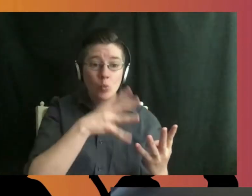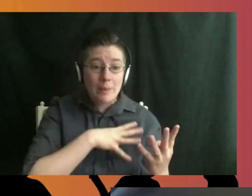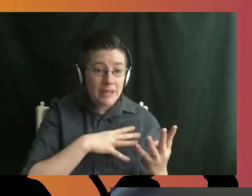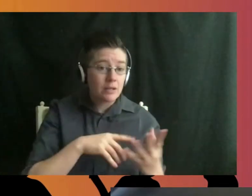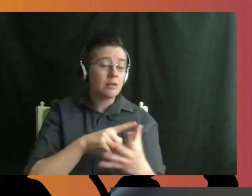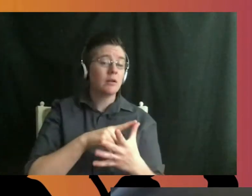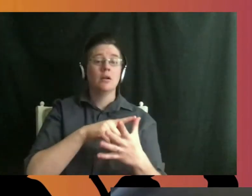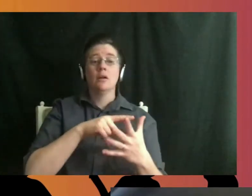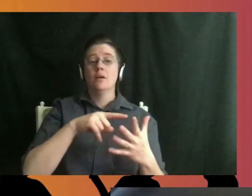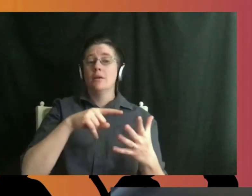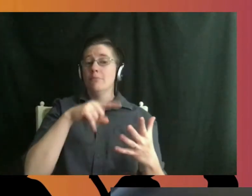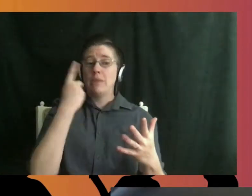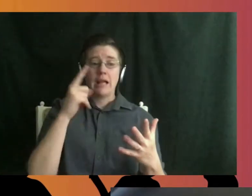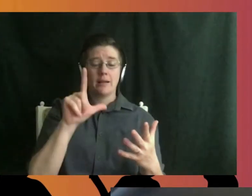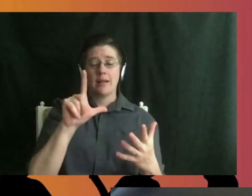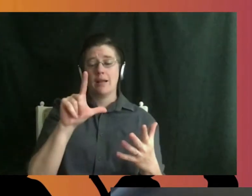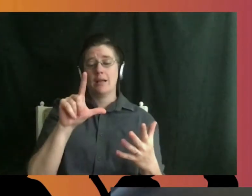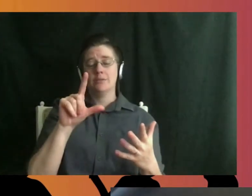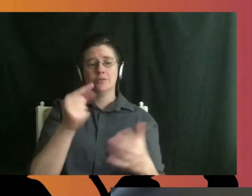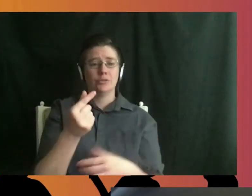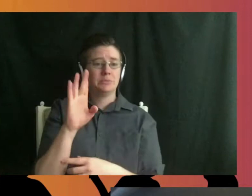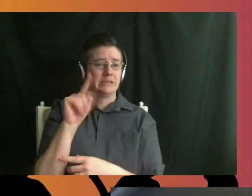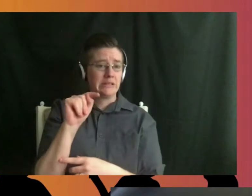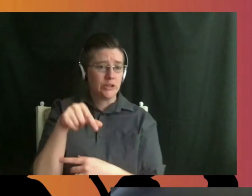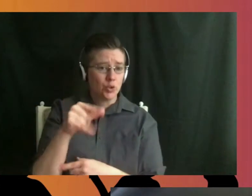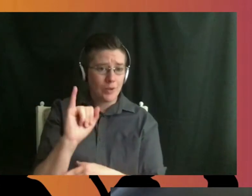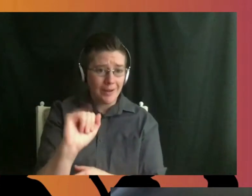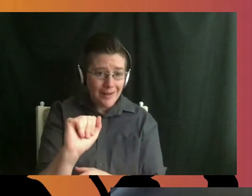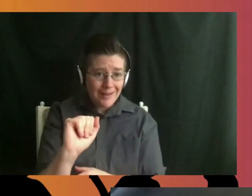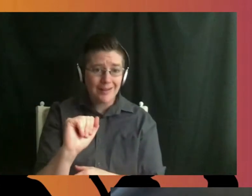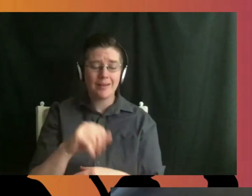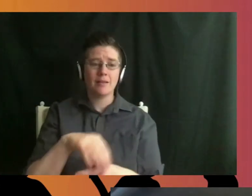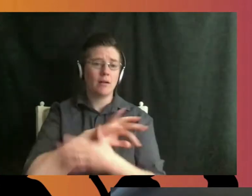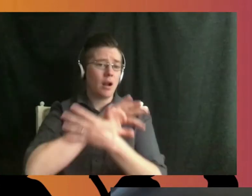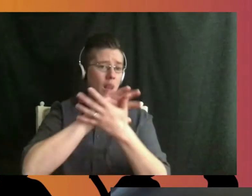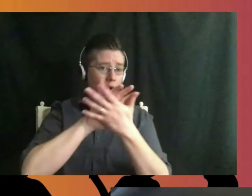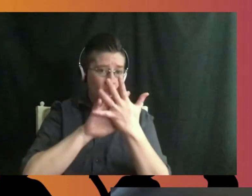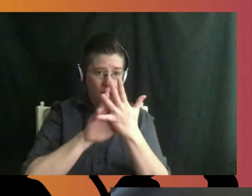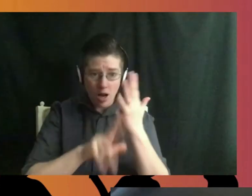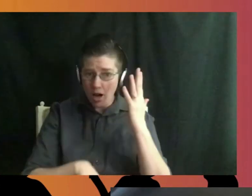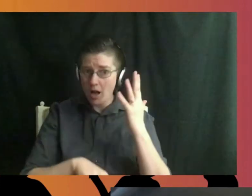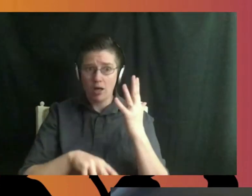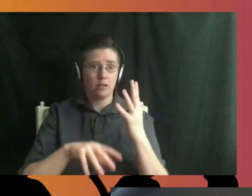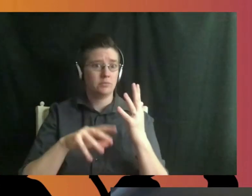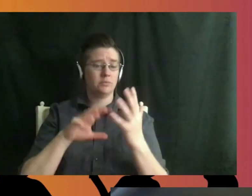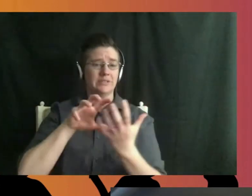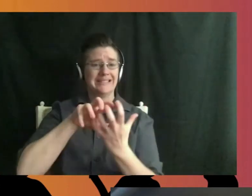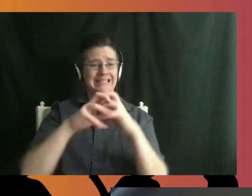that is what we need to be proclaiming is that this is an intersectional movement because black